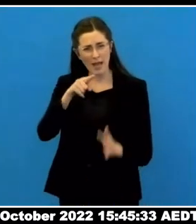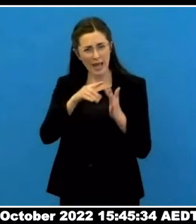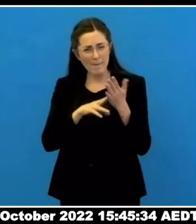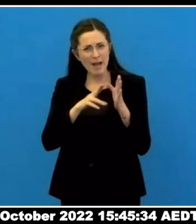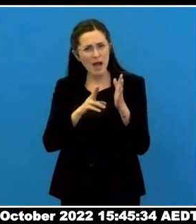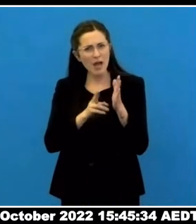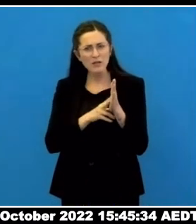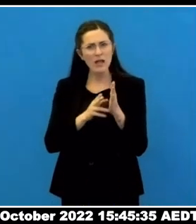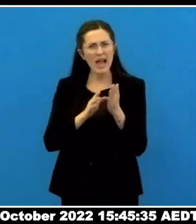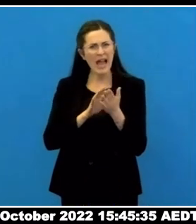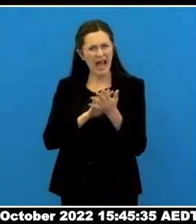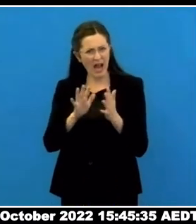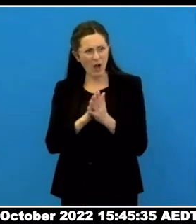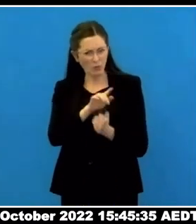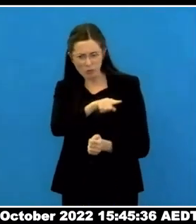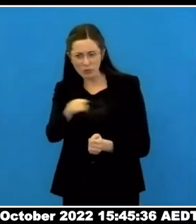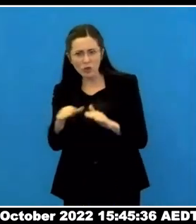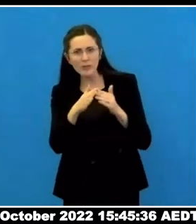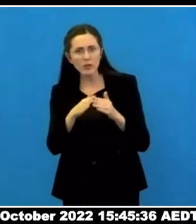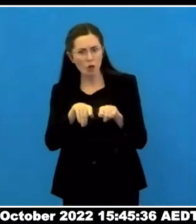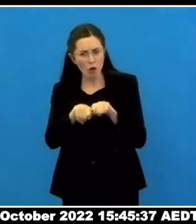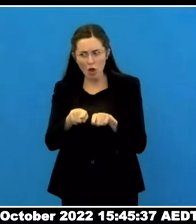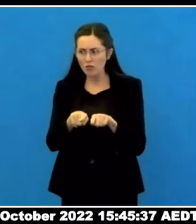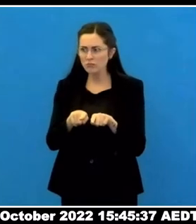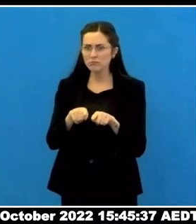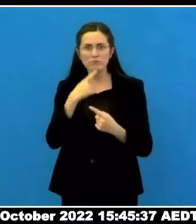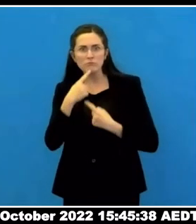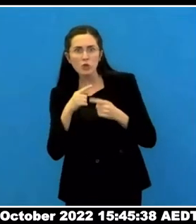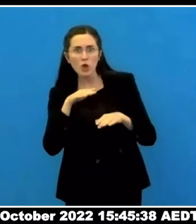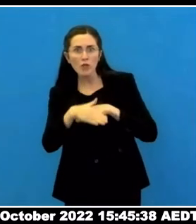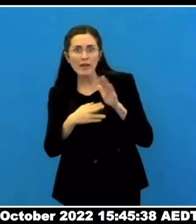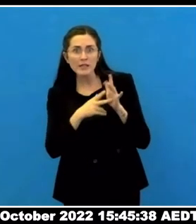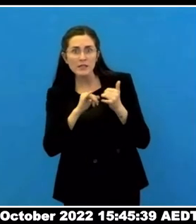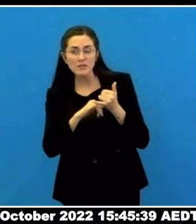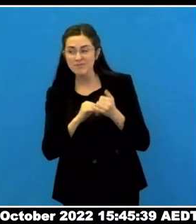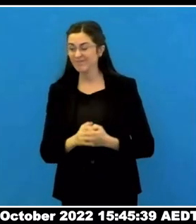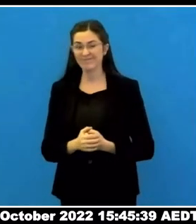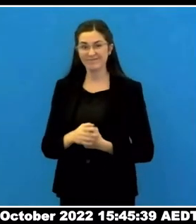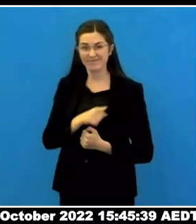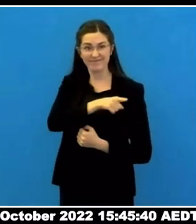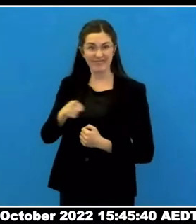and their eligibility? How do they learn about that? They don't know about it, definitely.